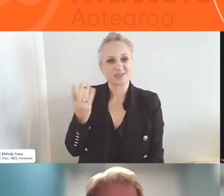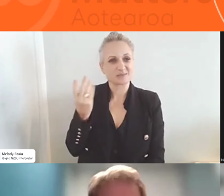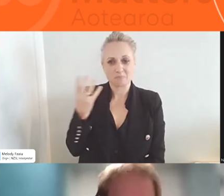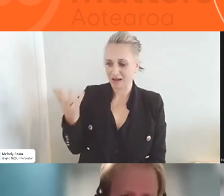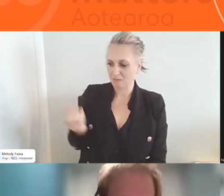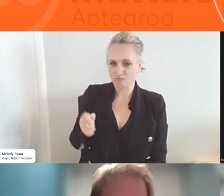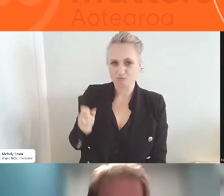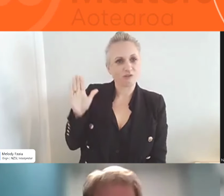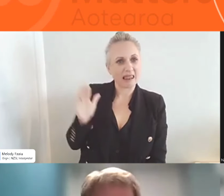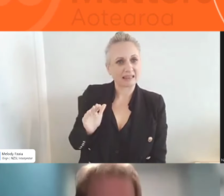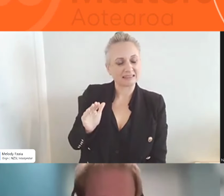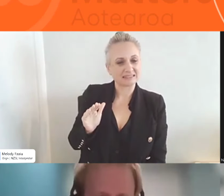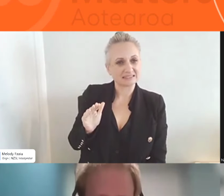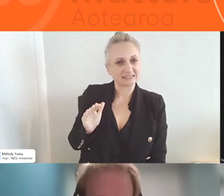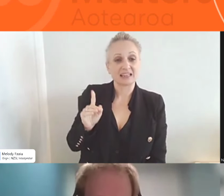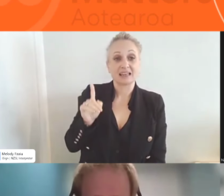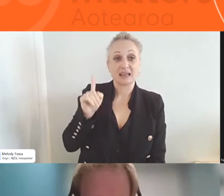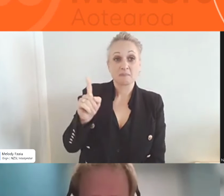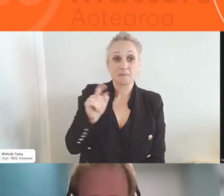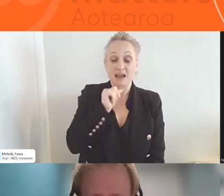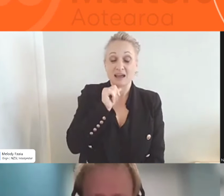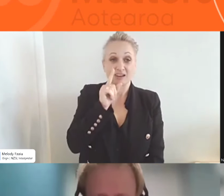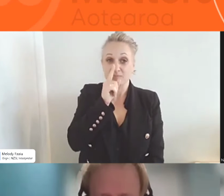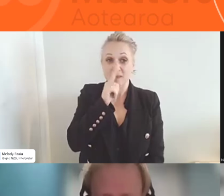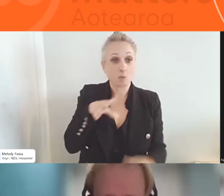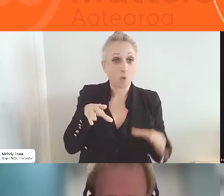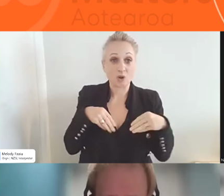if that's normalised, then anyone purchasing development land going